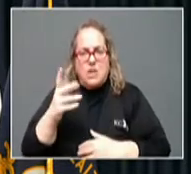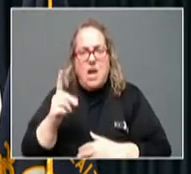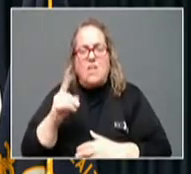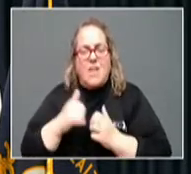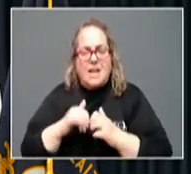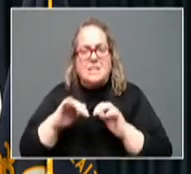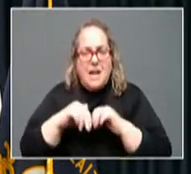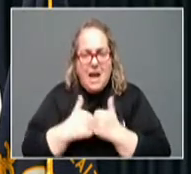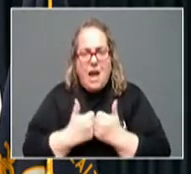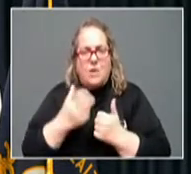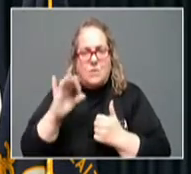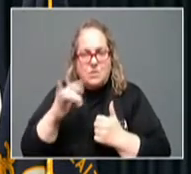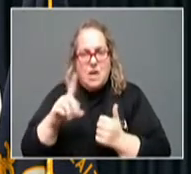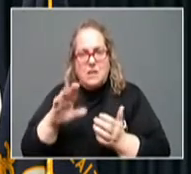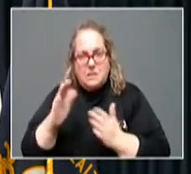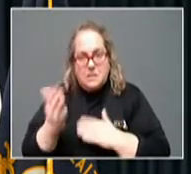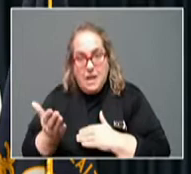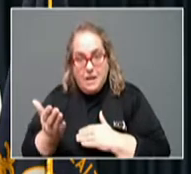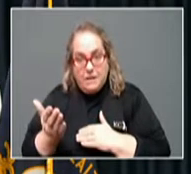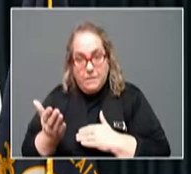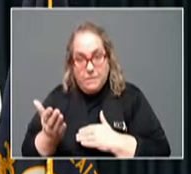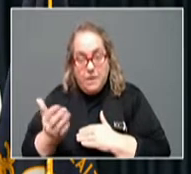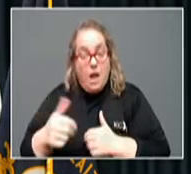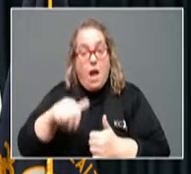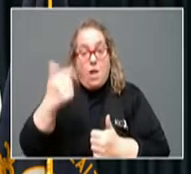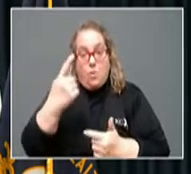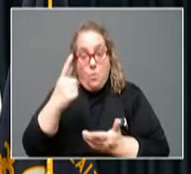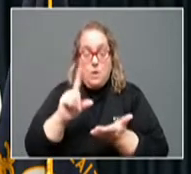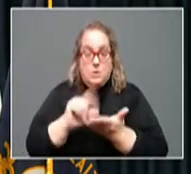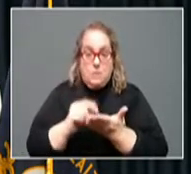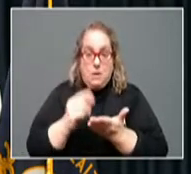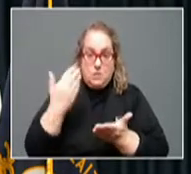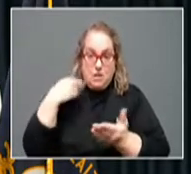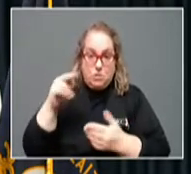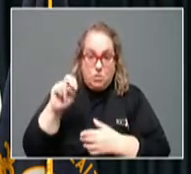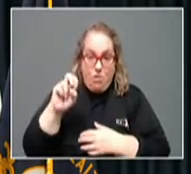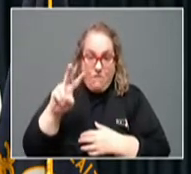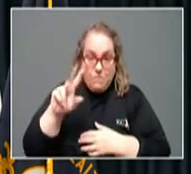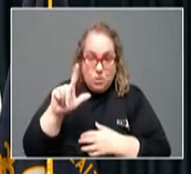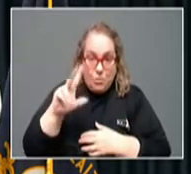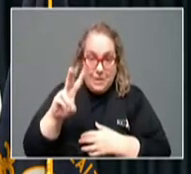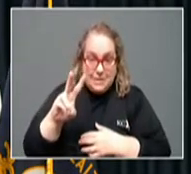another one that was published last November November 26 and the mmwr that